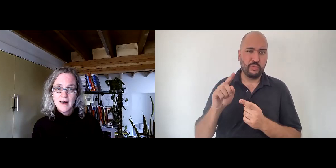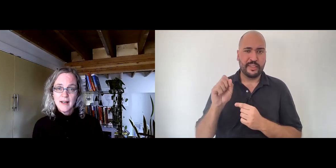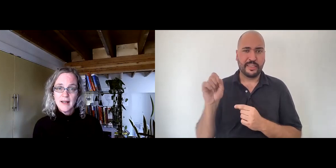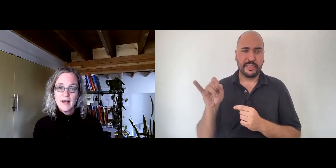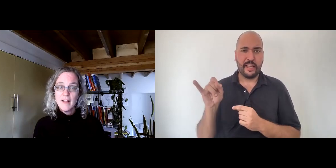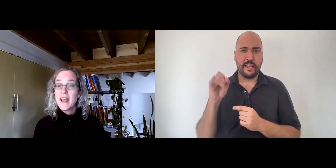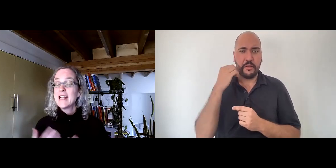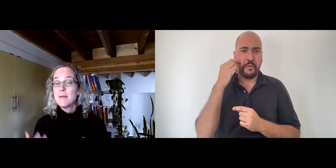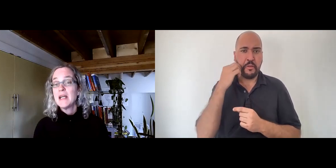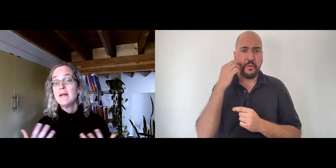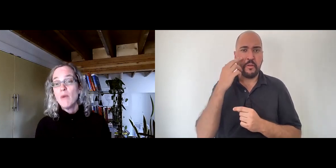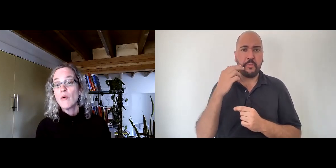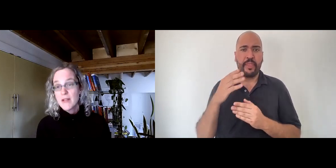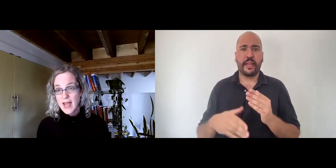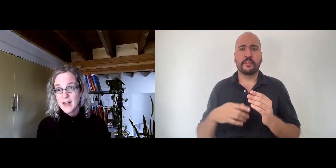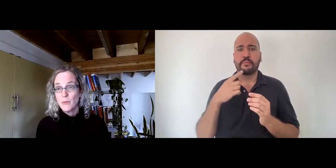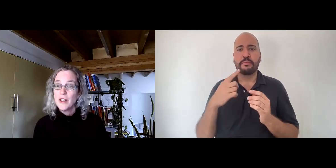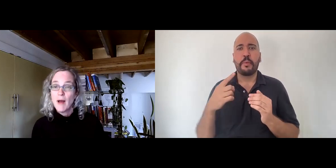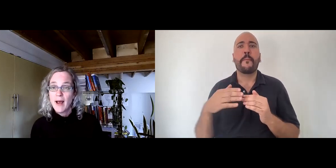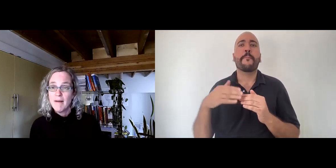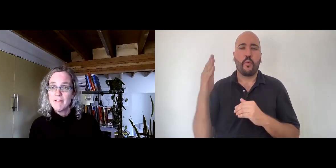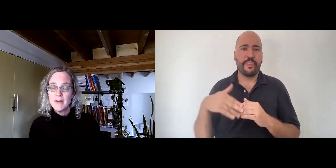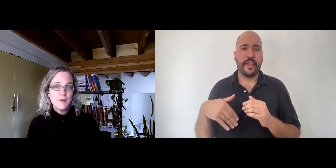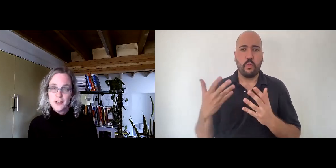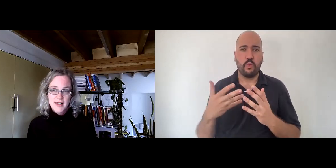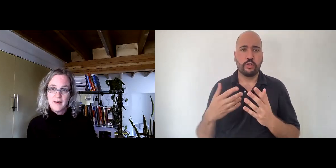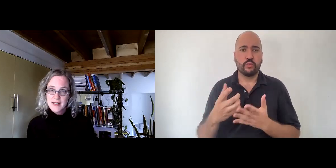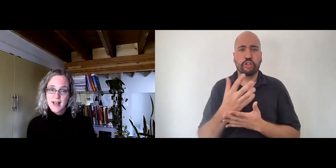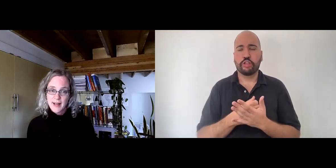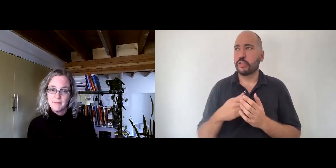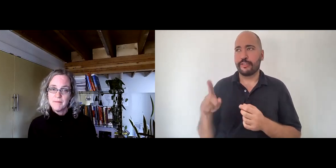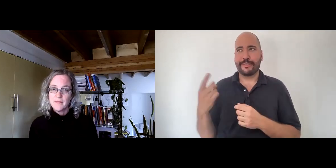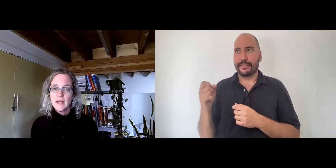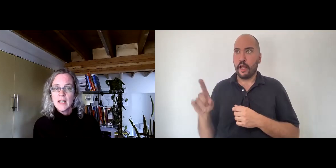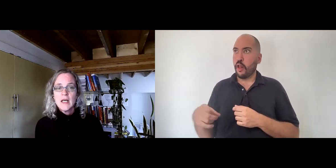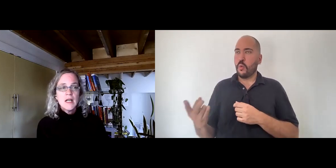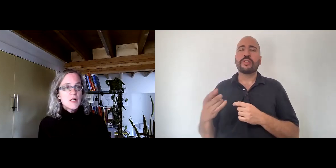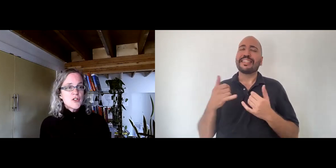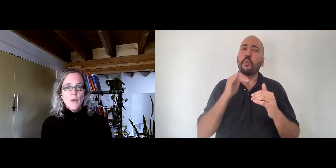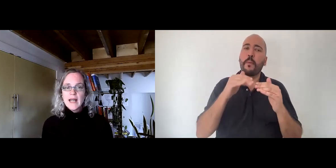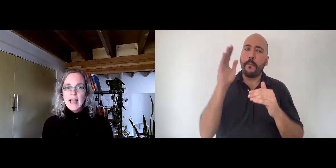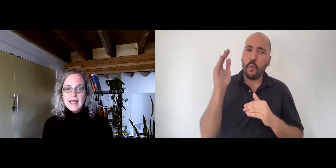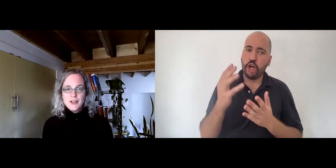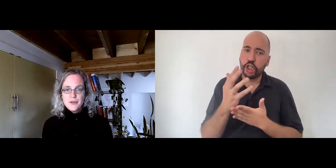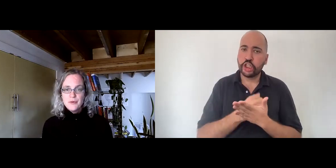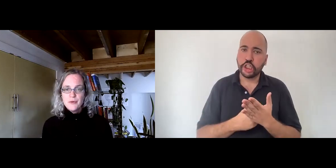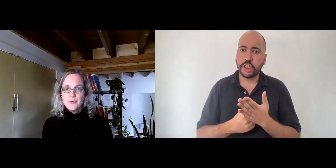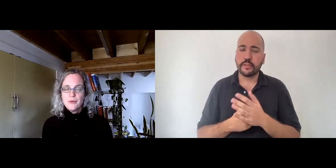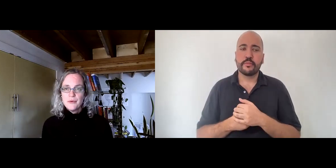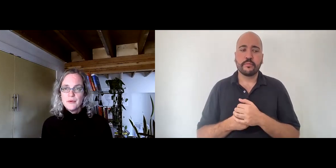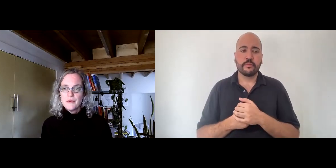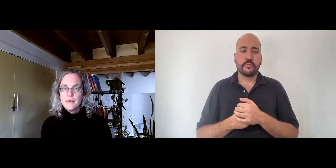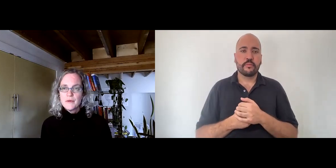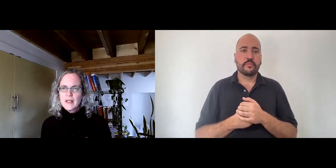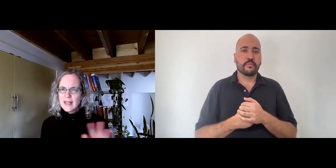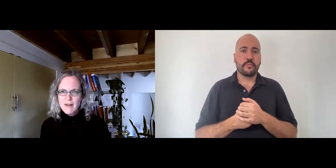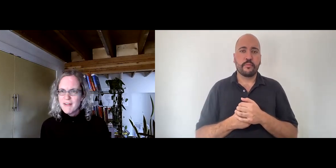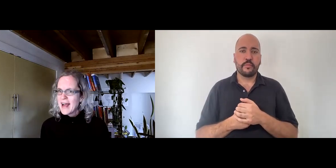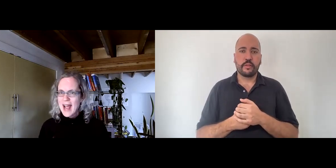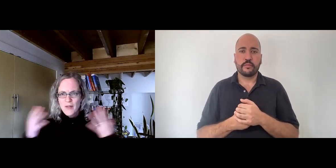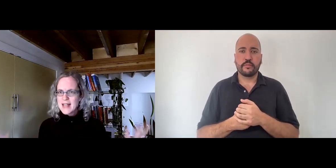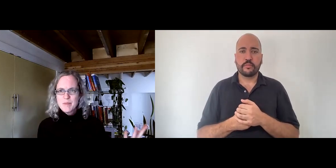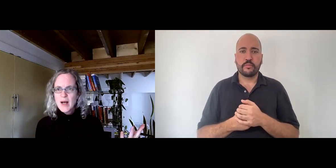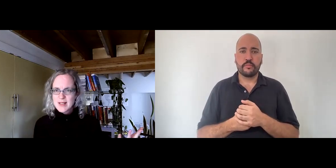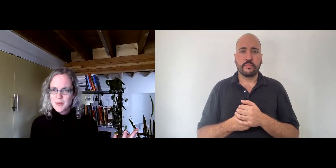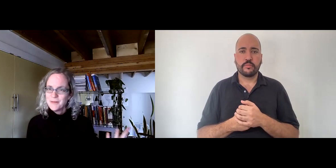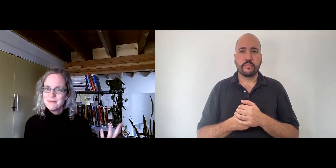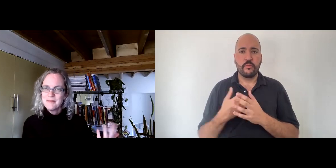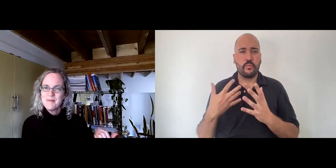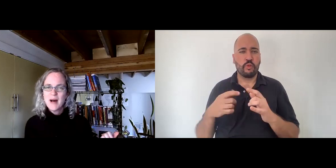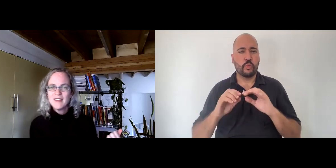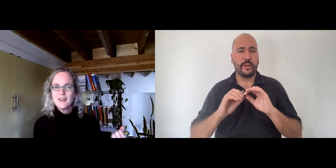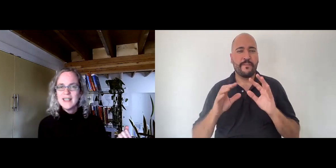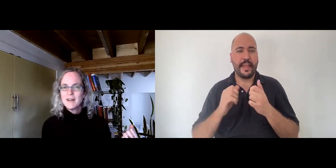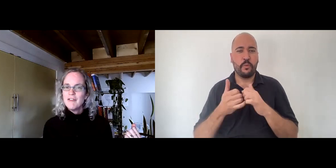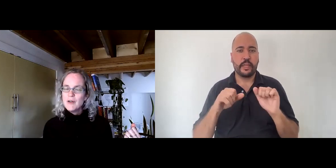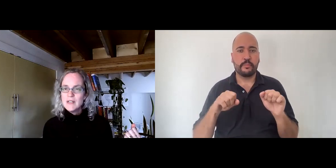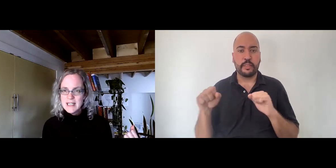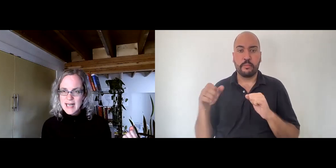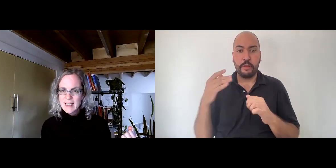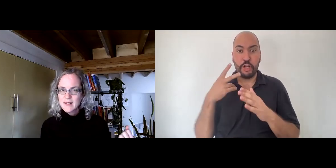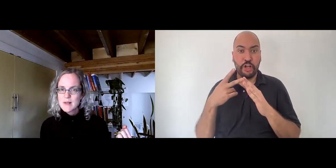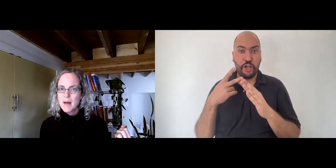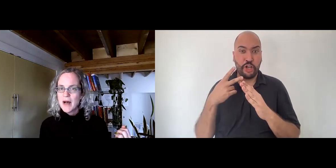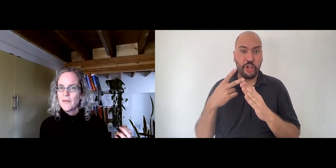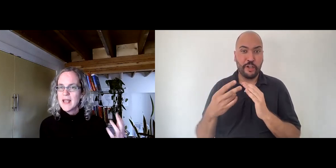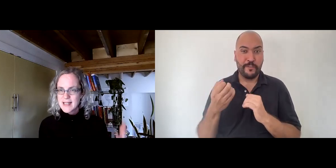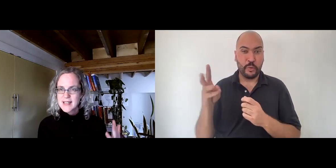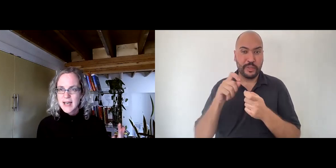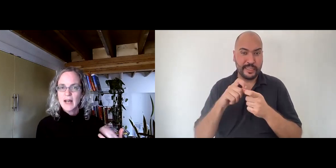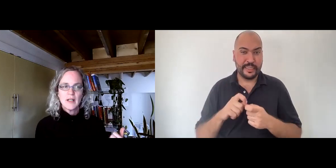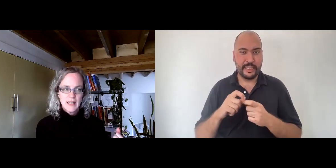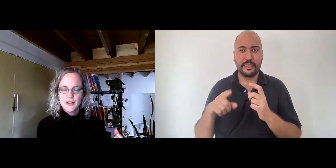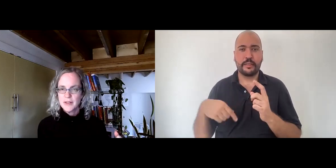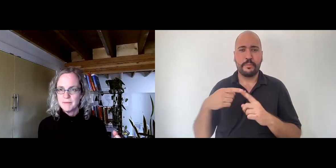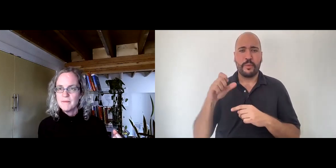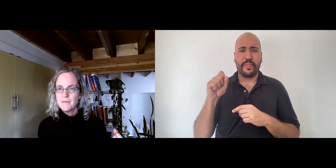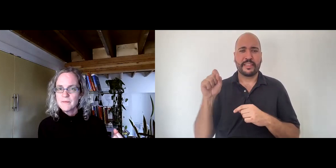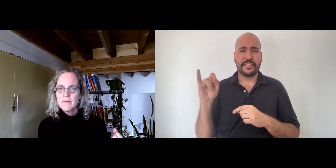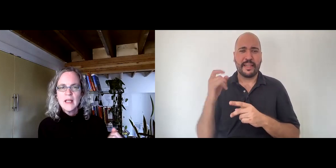they end up being more than what you have if you just had SSI. So I'd like to clarify how that's possible by looking at a few details about the SSI calculation.